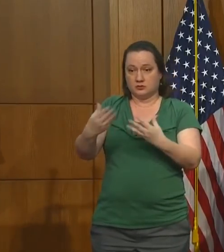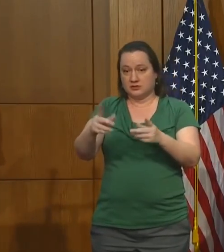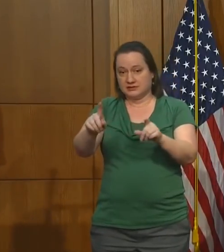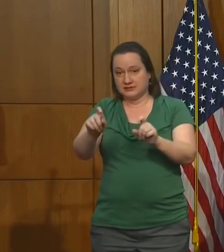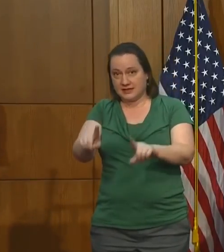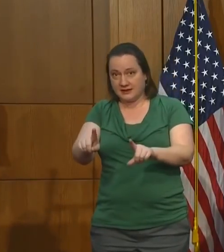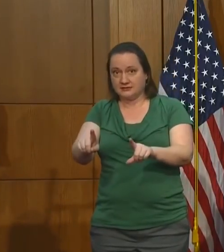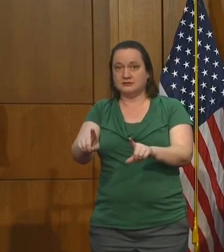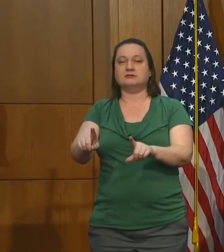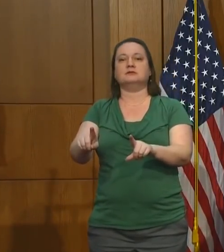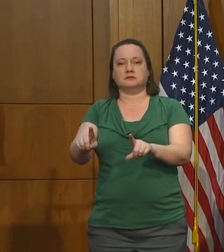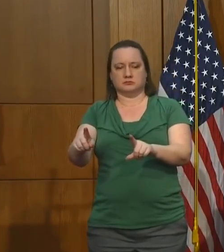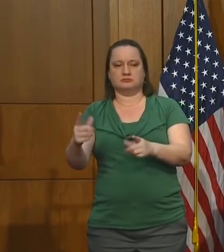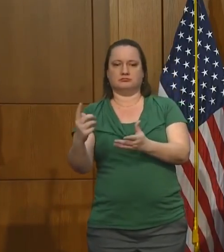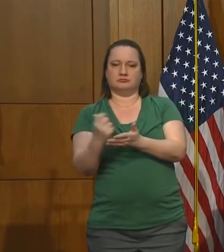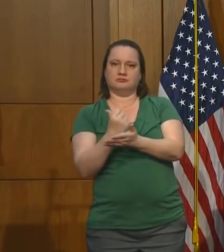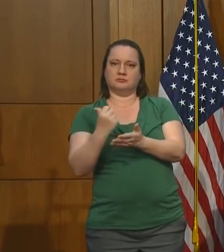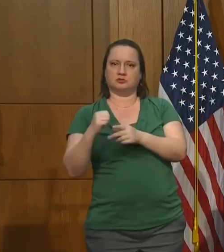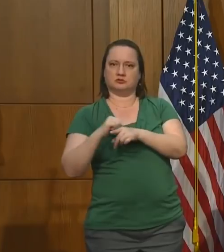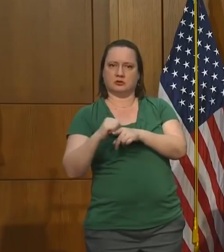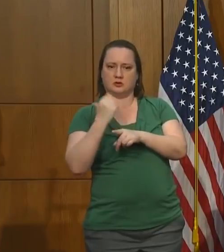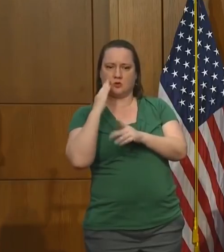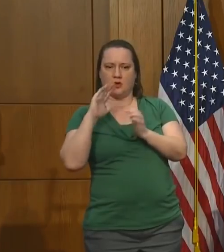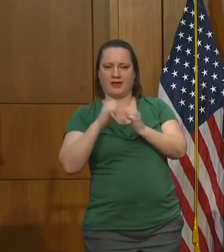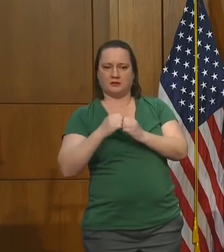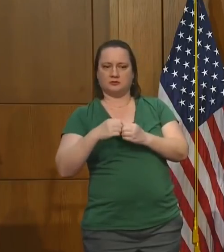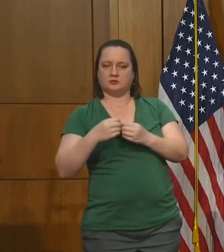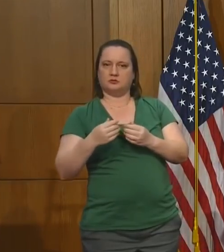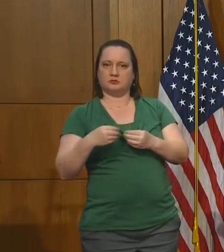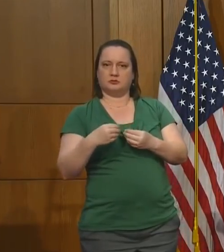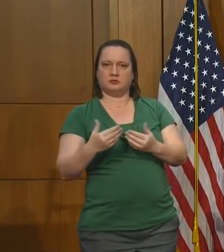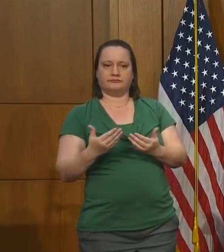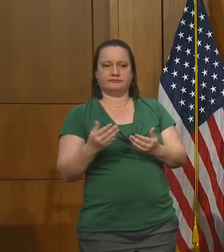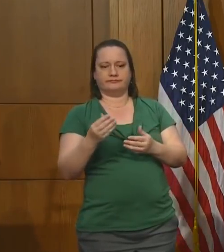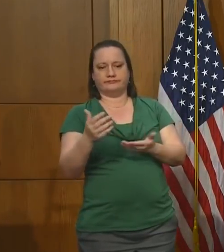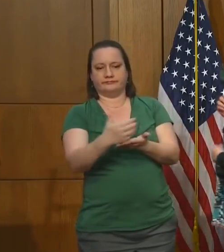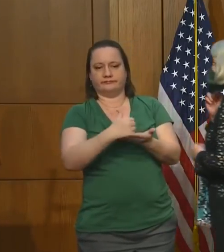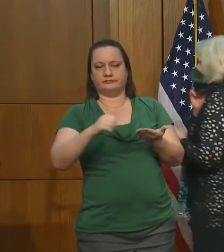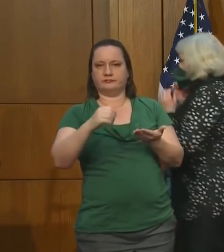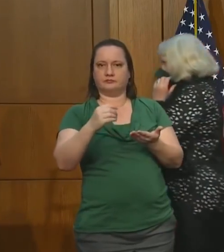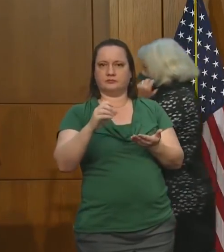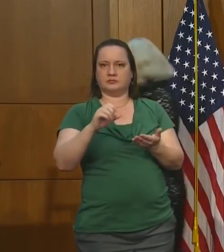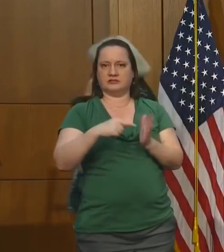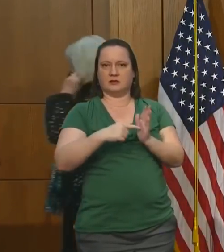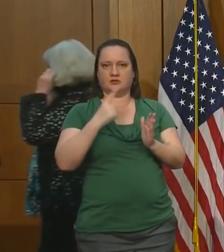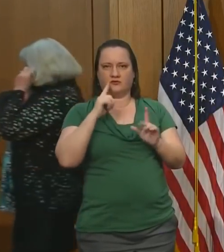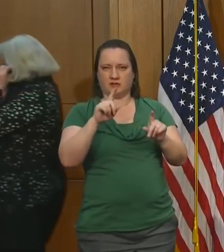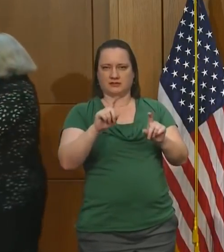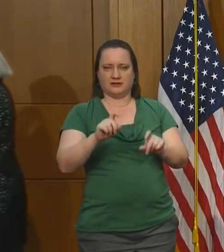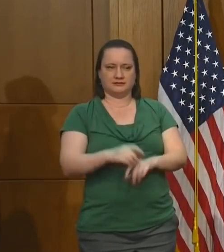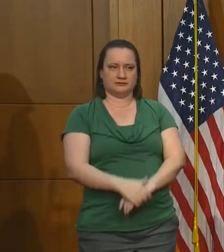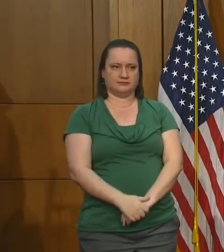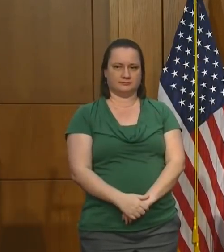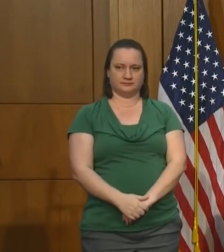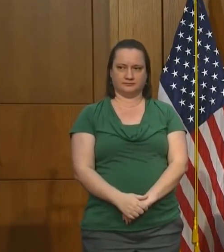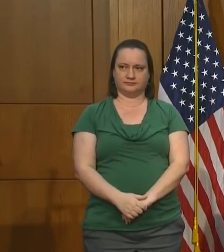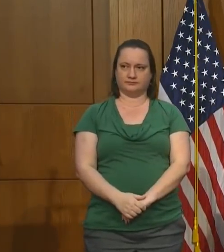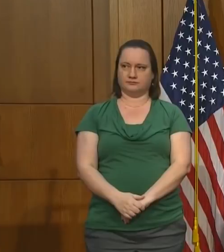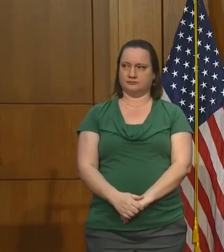TESTING HAVE THE RIGHT COMBINATION OF SUPPLIES PPE AND KNOWLEDGE ABOUT HOW TO TEST SO THAT. WE CAN REALLY MAXIMIZE